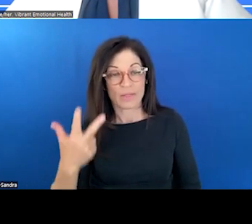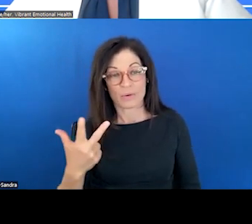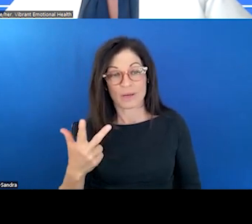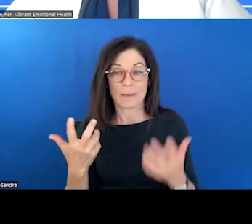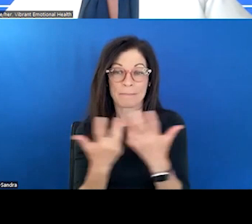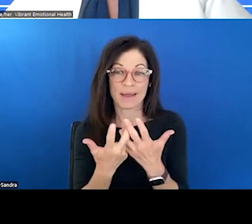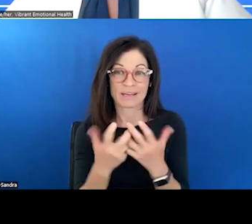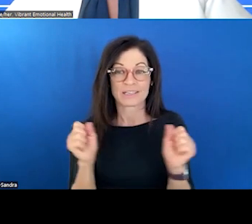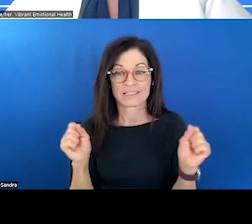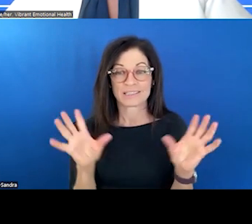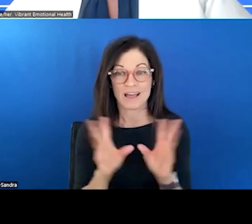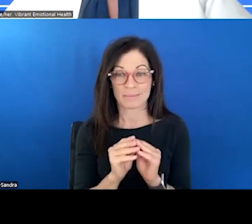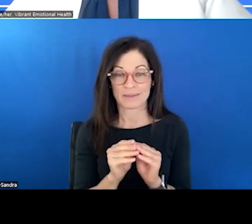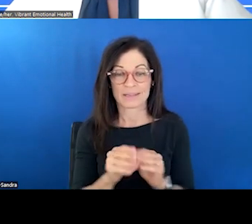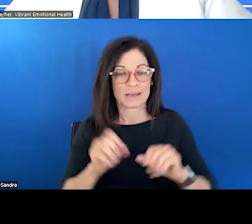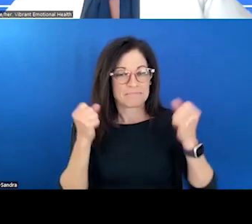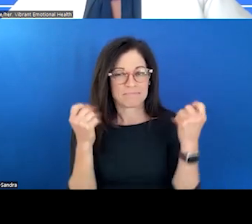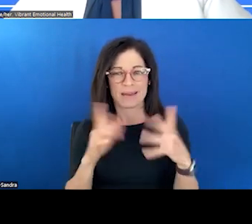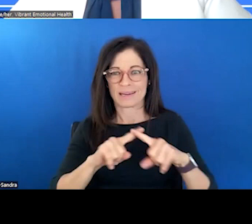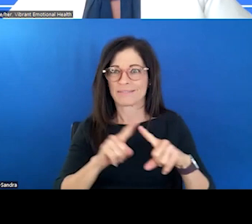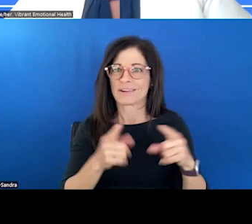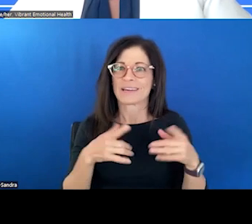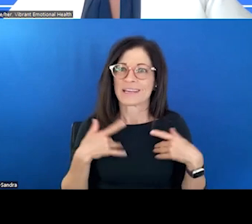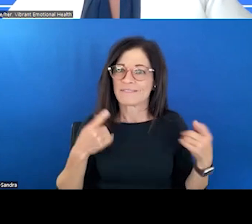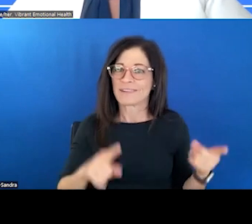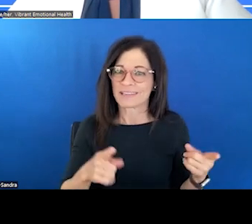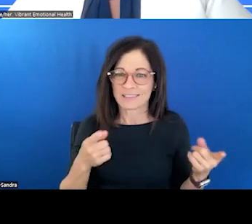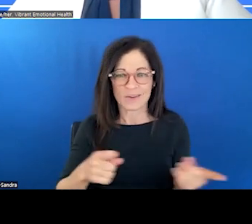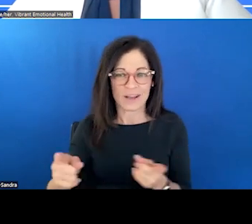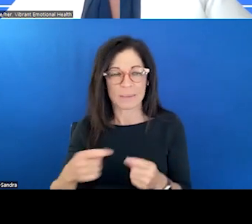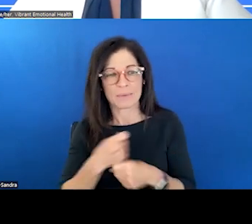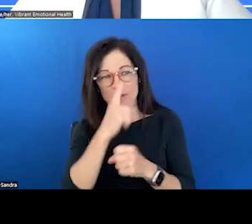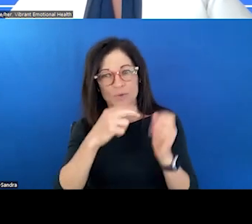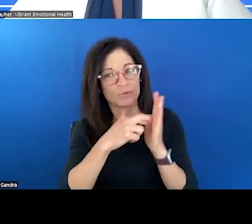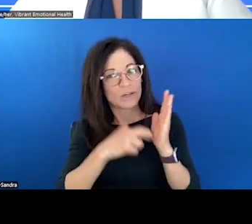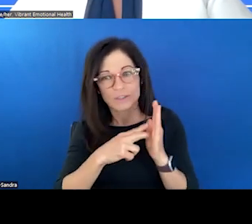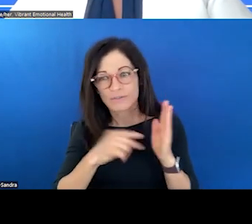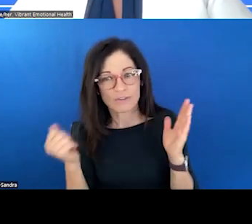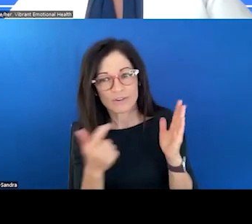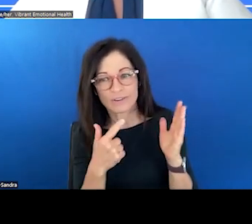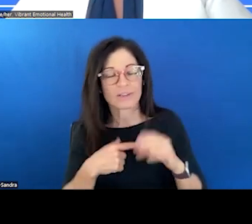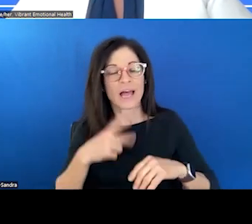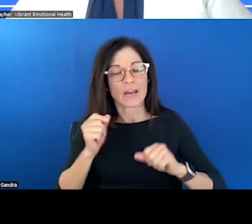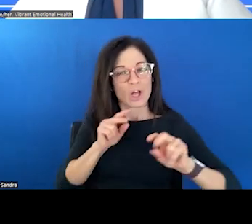LOTS OF EVENTS HAPPENING. MAKE SURE YOU LOOK AT THE EMAIL THAT WAS SENT OUT.